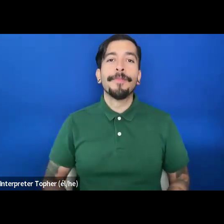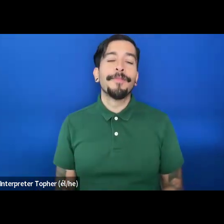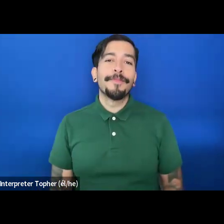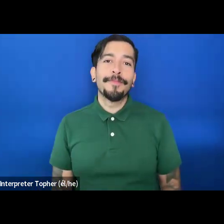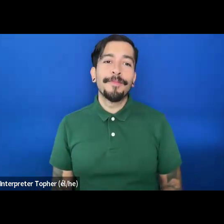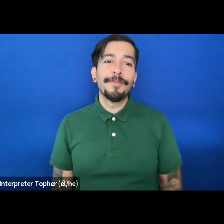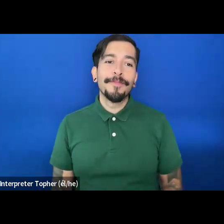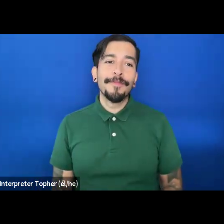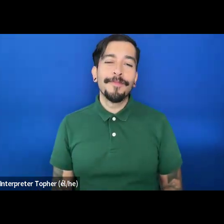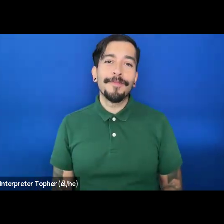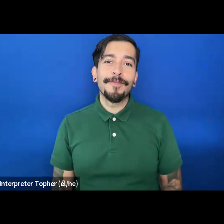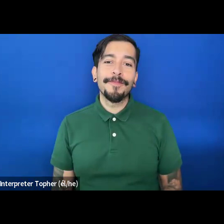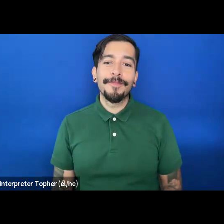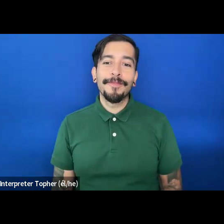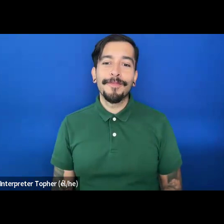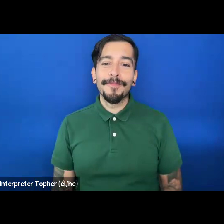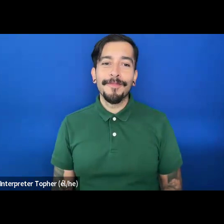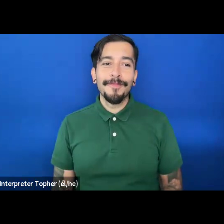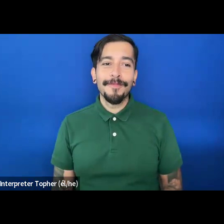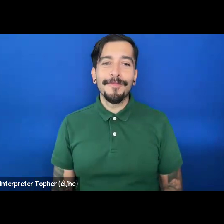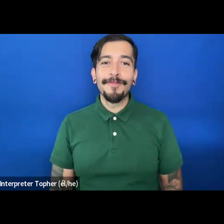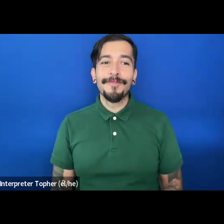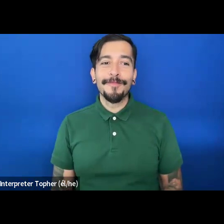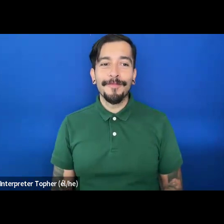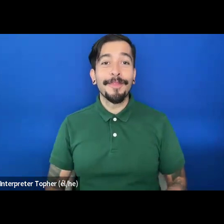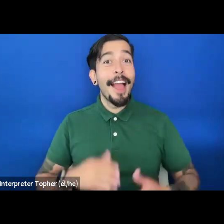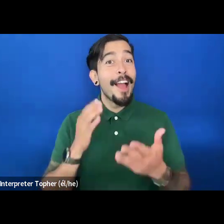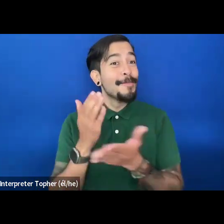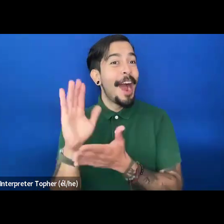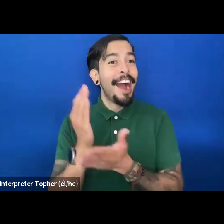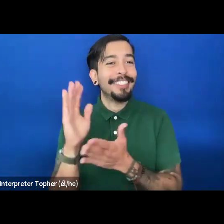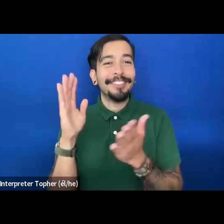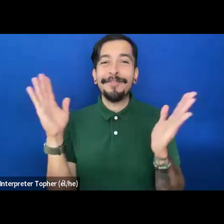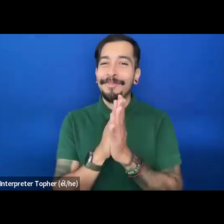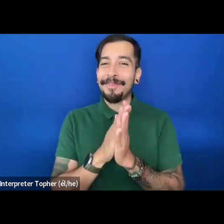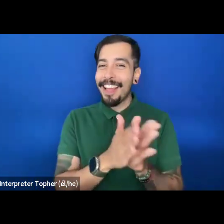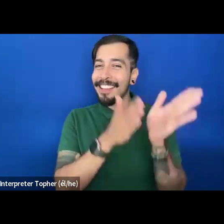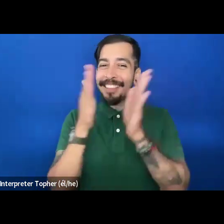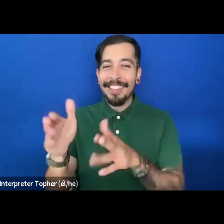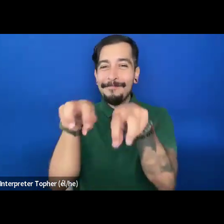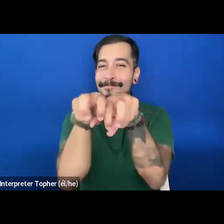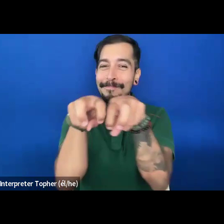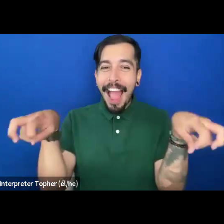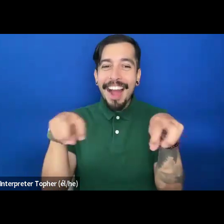All righty, onto the panel. We're so happy to be collaborating with Hand in Hand